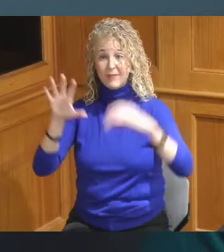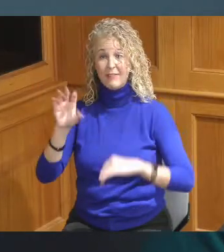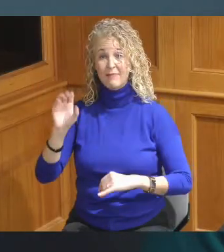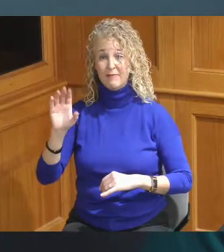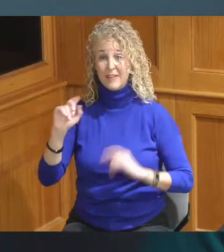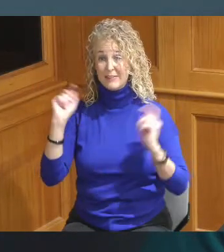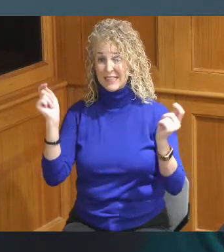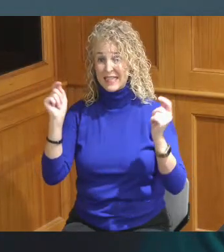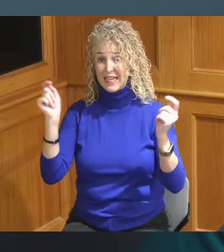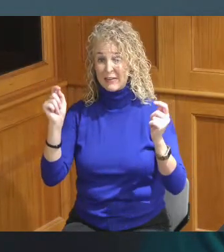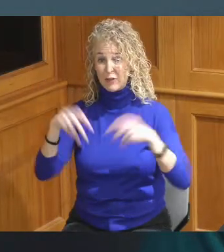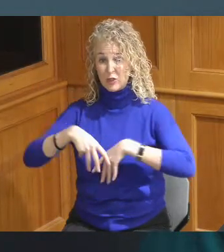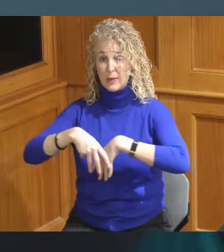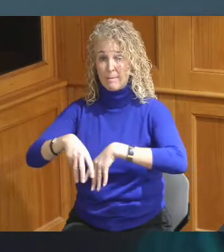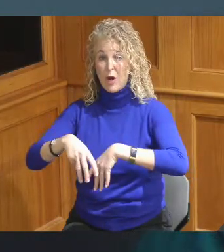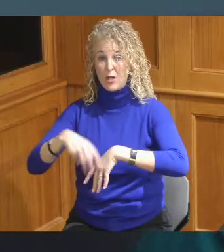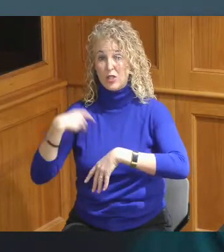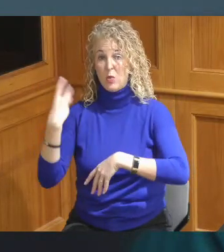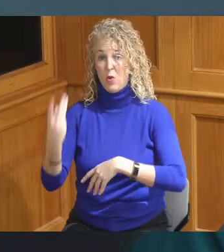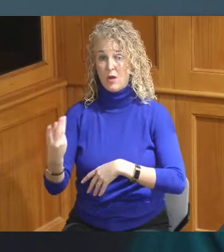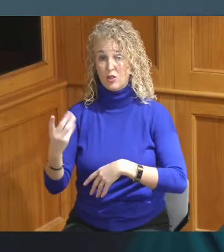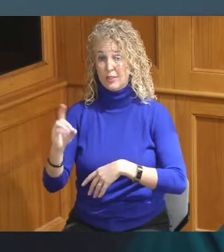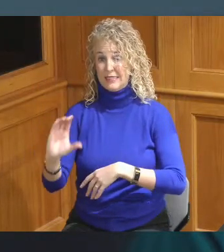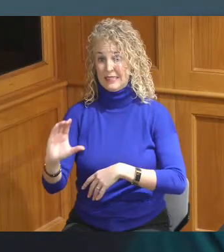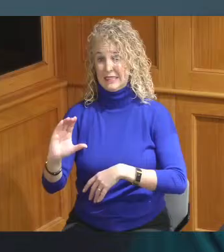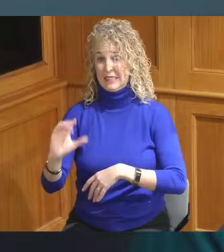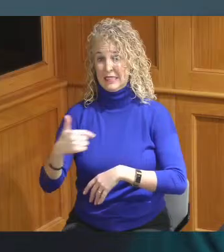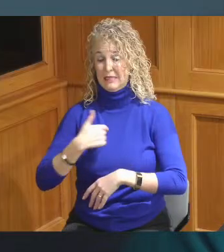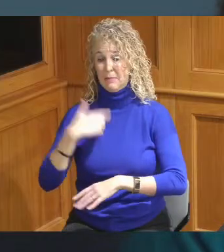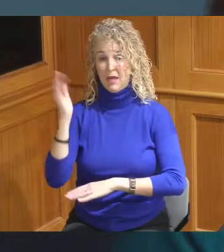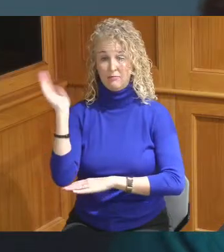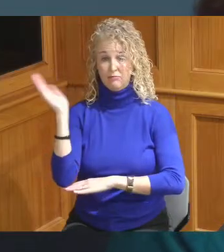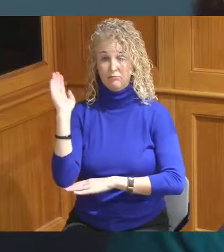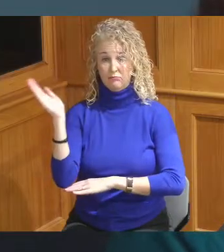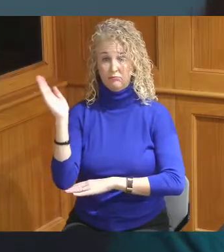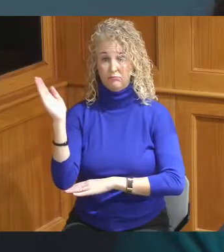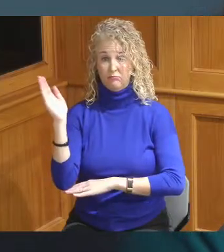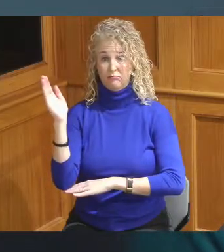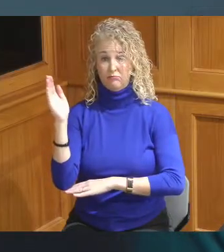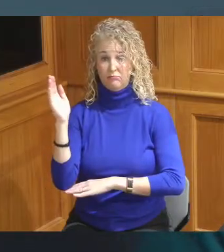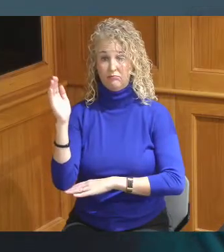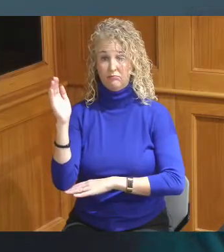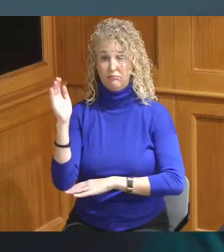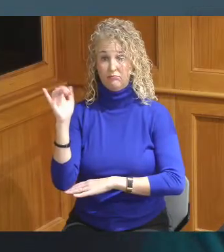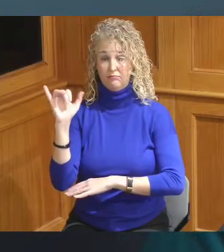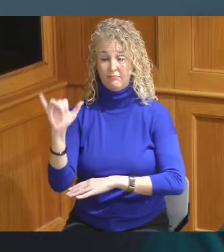March on Washington. And what I said then and it was just a blessing to have that opportunity